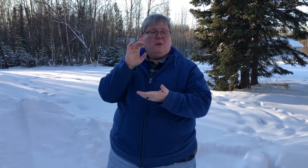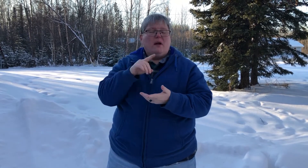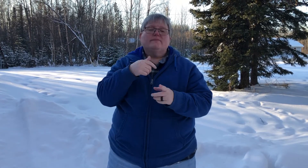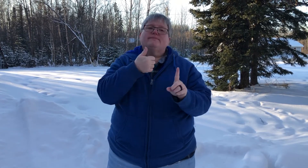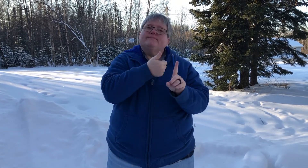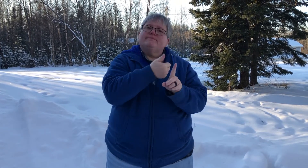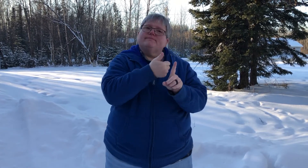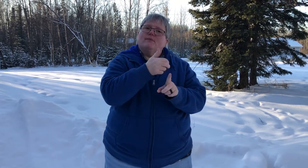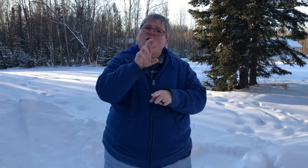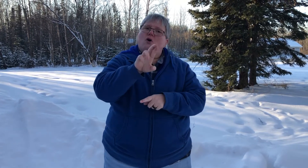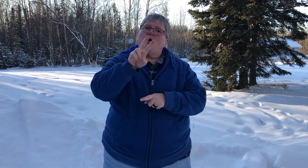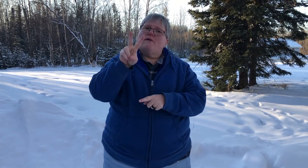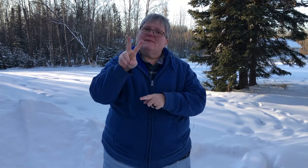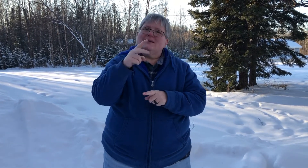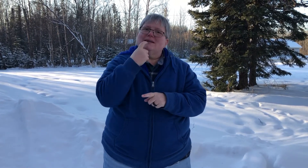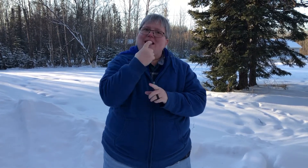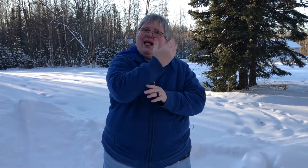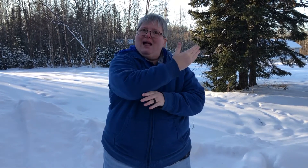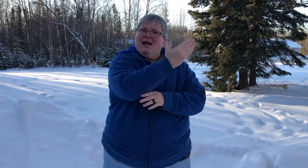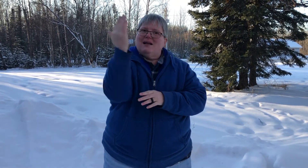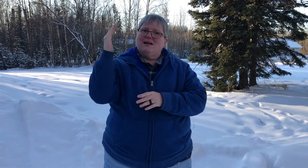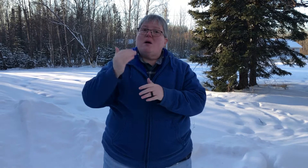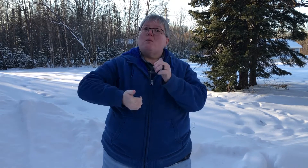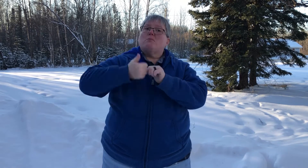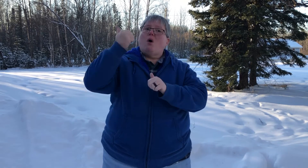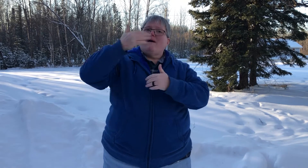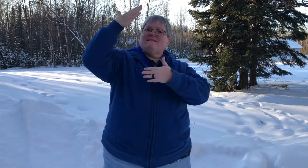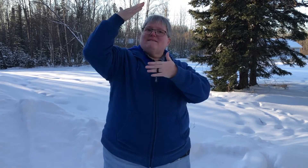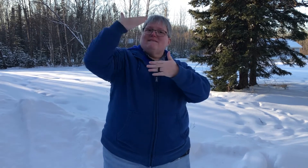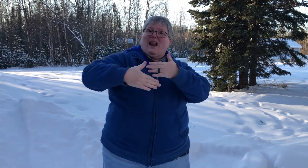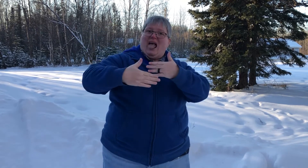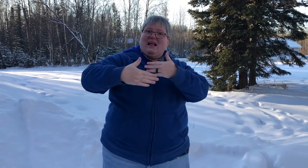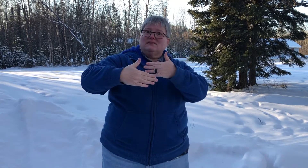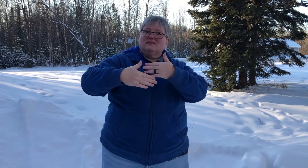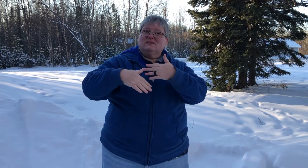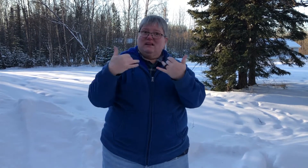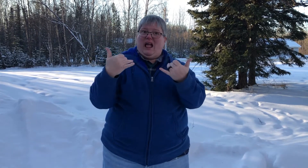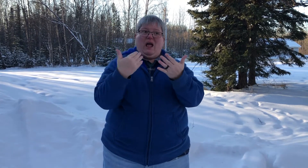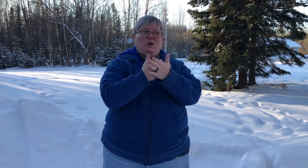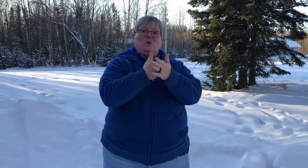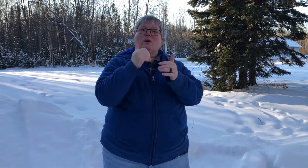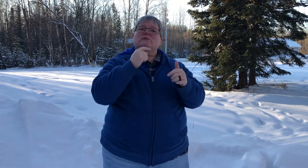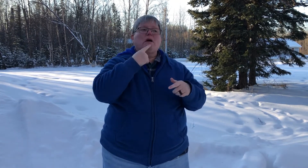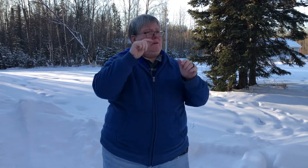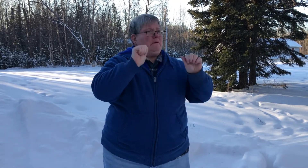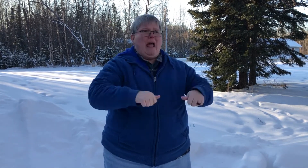And they were like I don't know, I don't know. Well it's an RV glass. Glass now is usually flat.